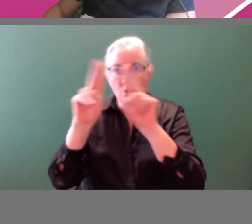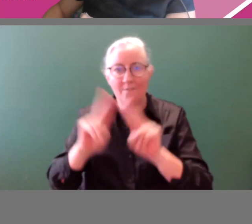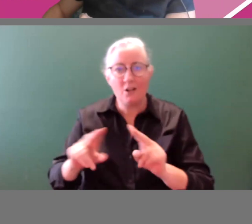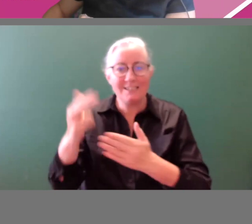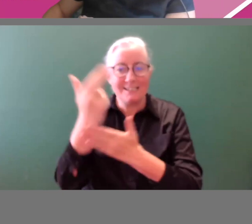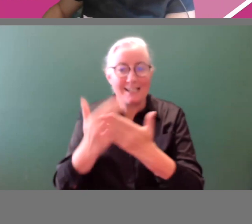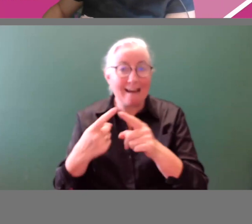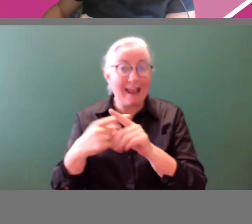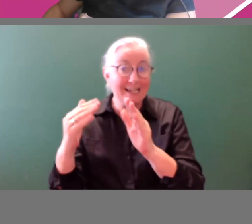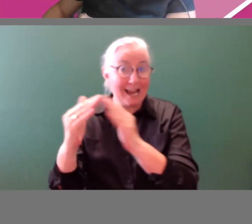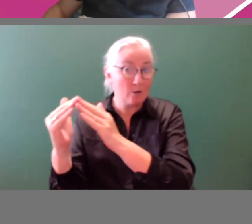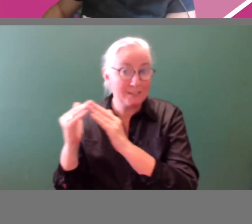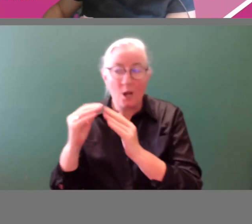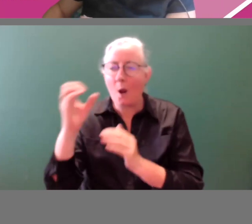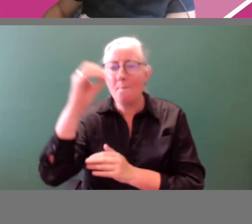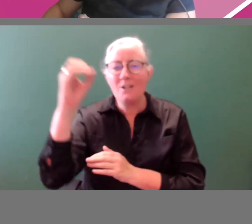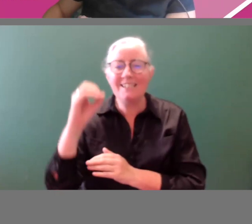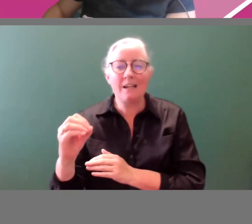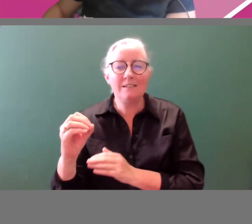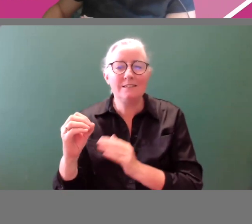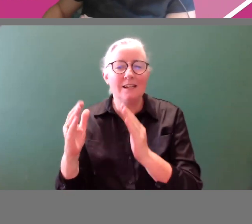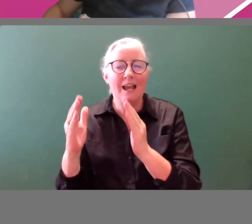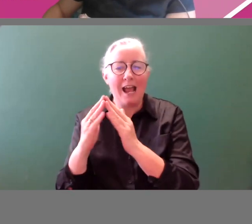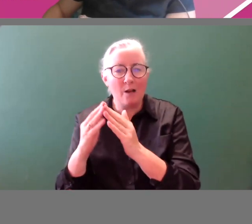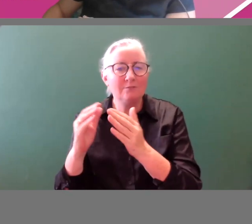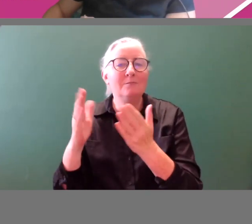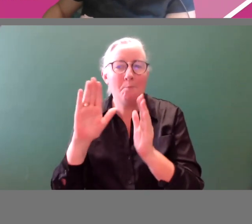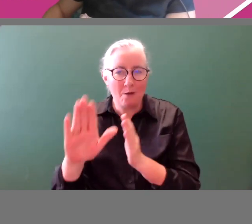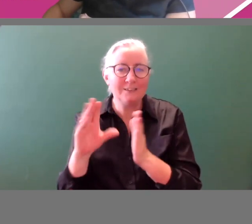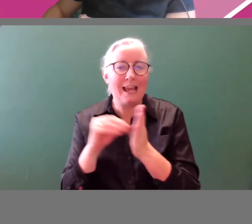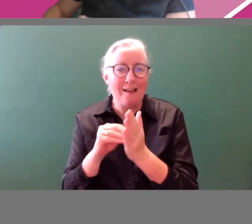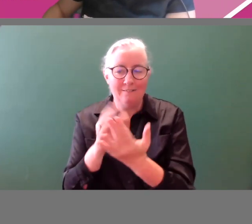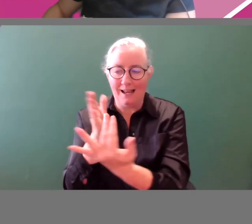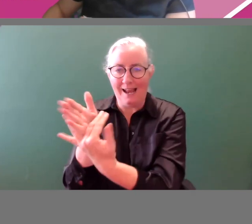typically a percentage of dwellings in a housing development to be accessible and universally